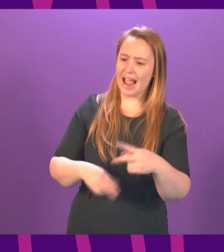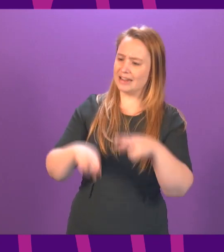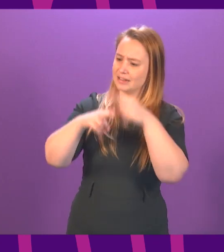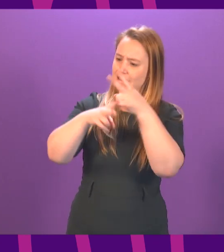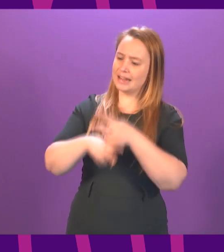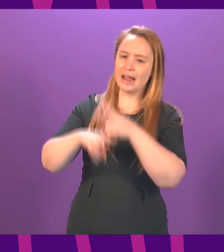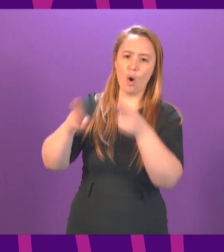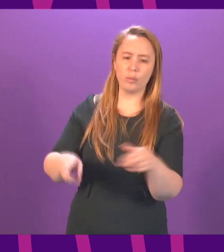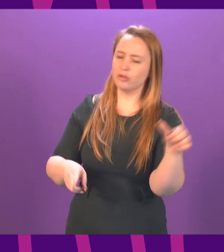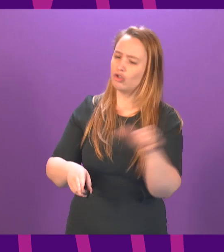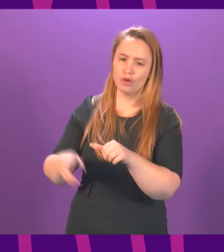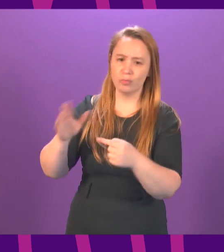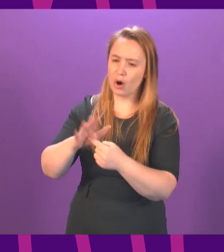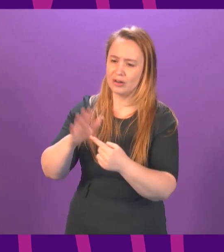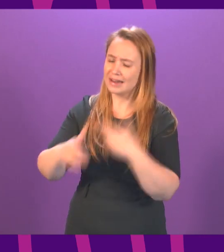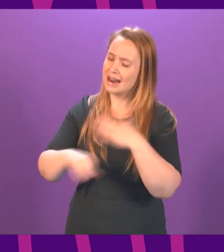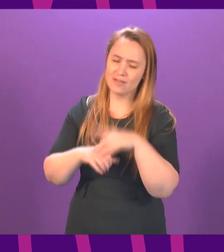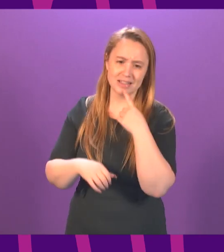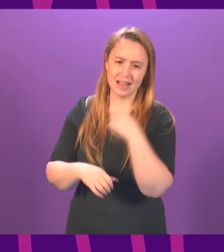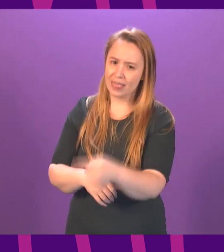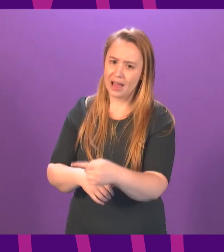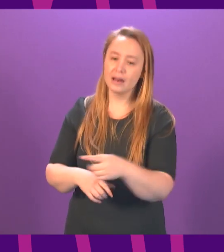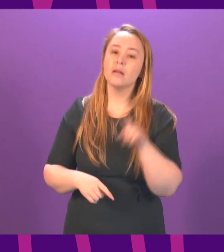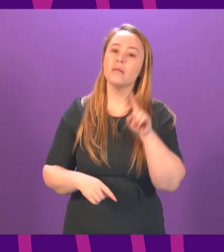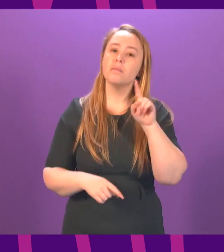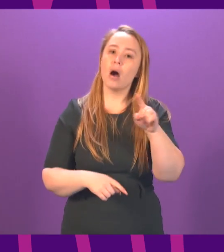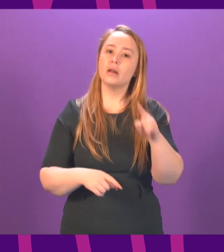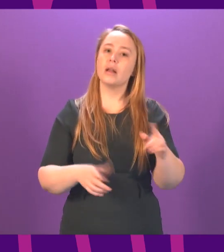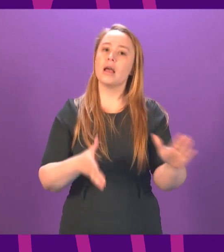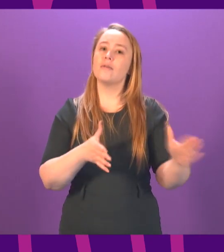saying is that the First Minister should not use the care homes argument to hide the fact